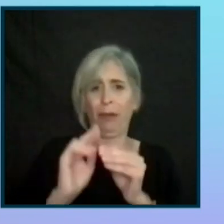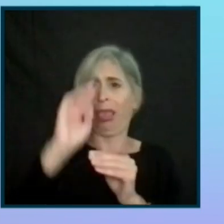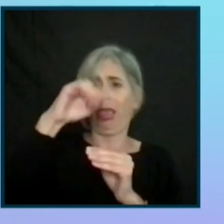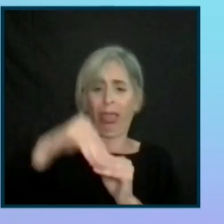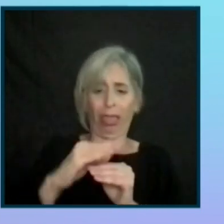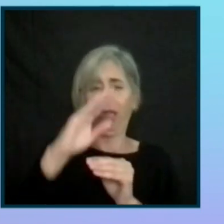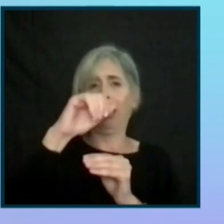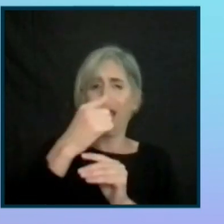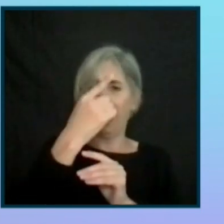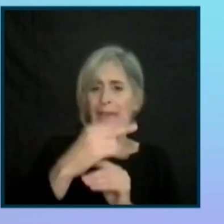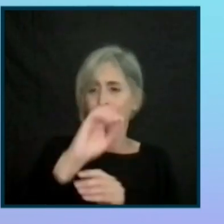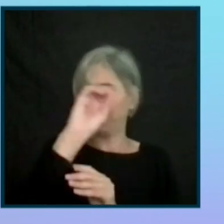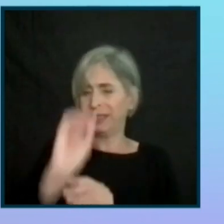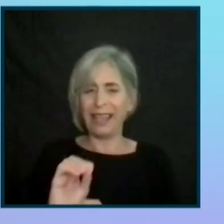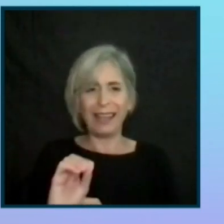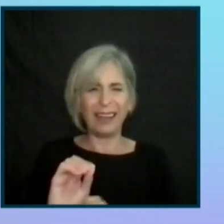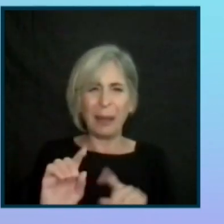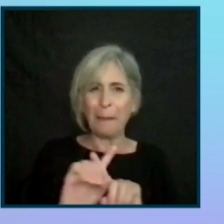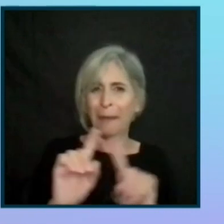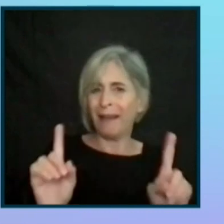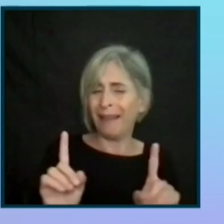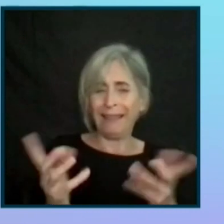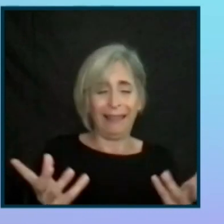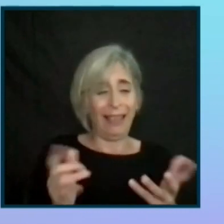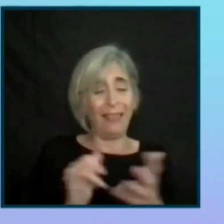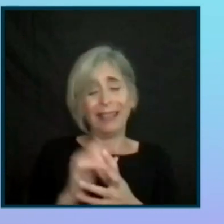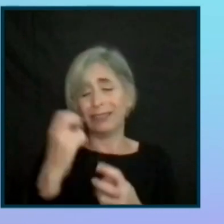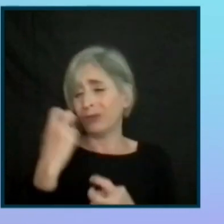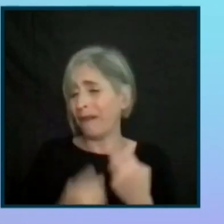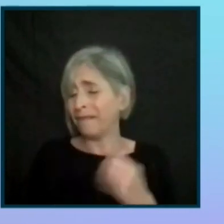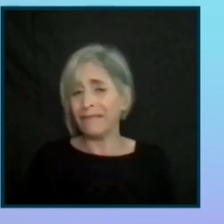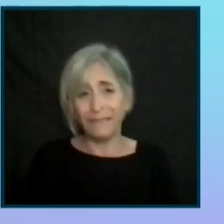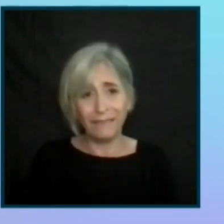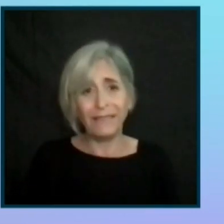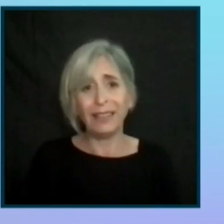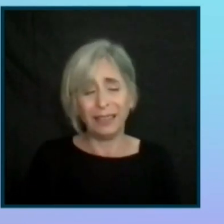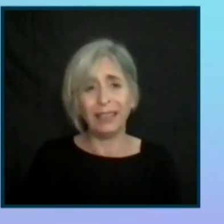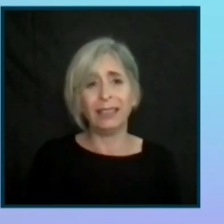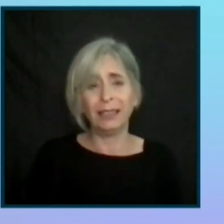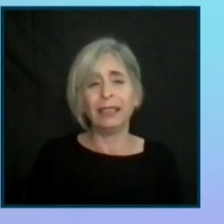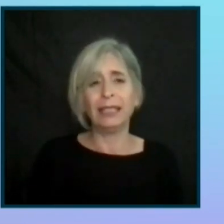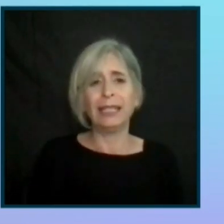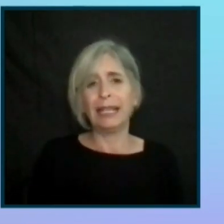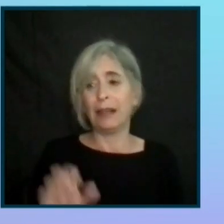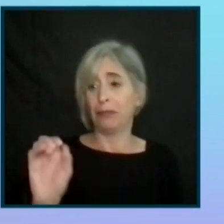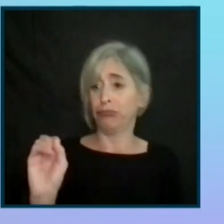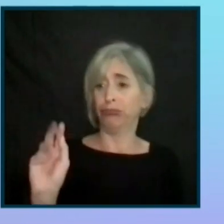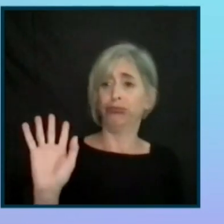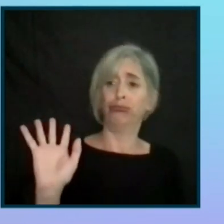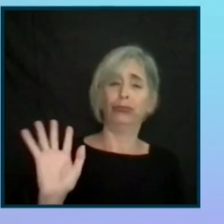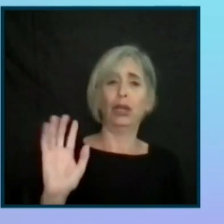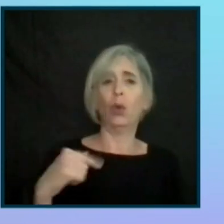and there that's pretty rough. And so it's like, okay, well, at least we're able to find